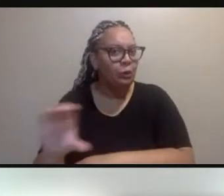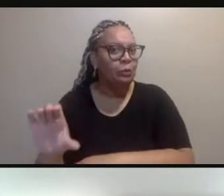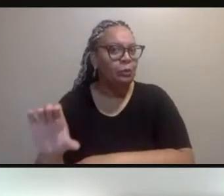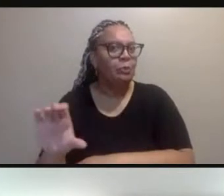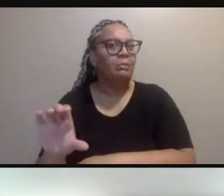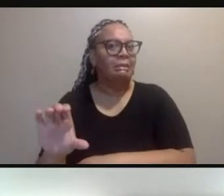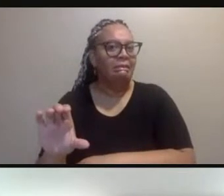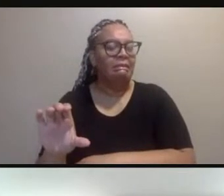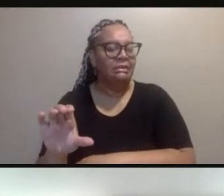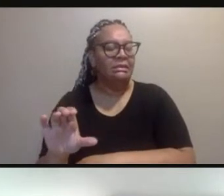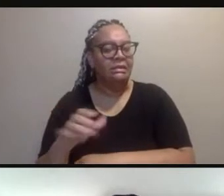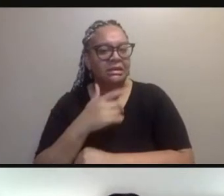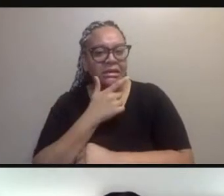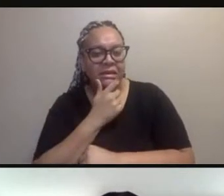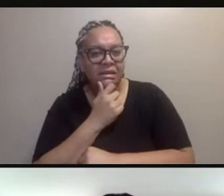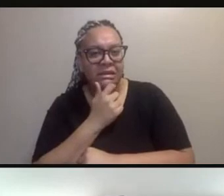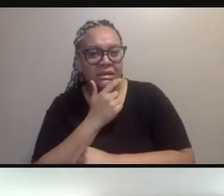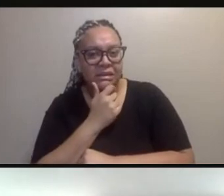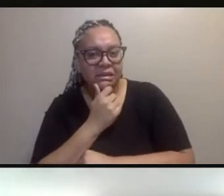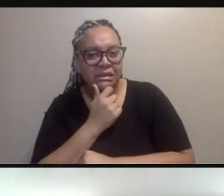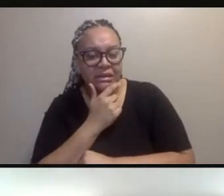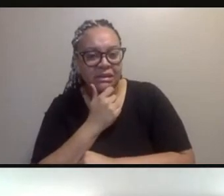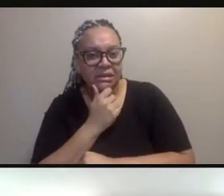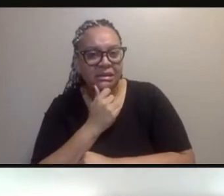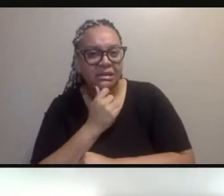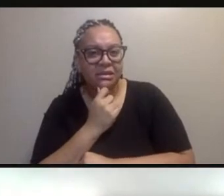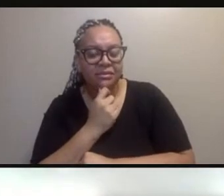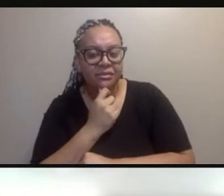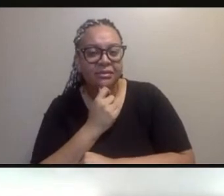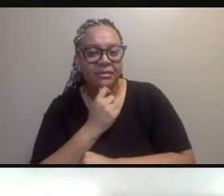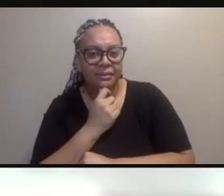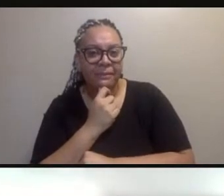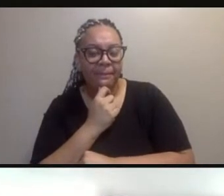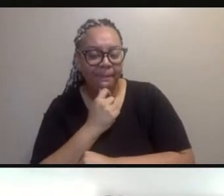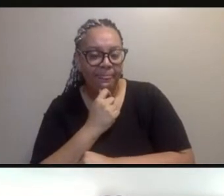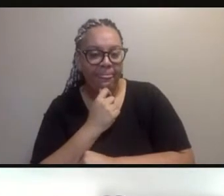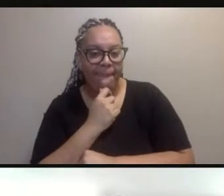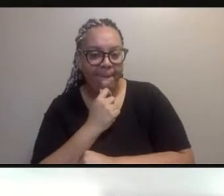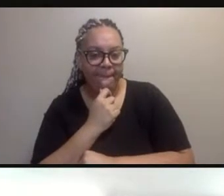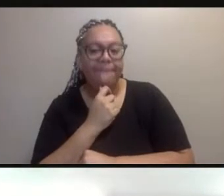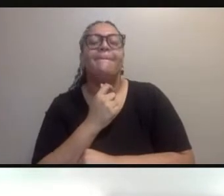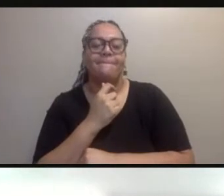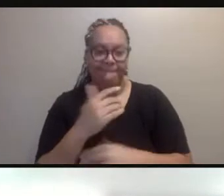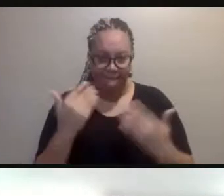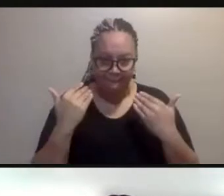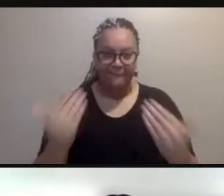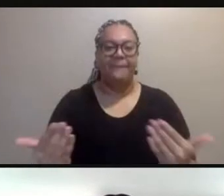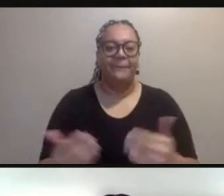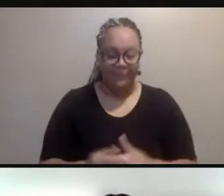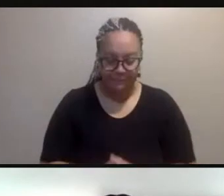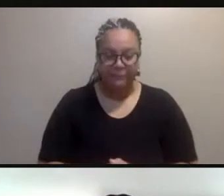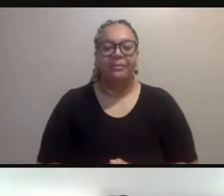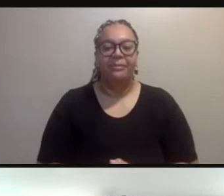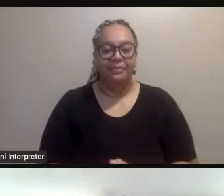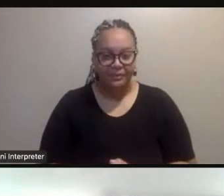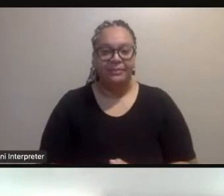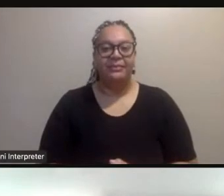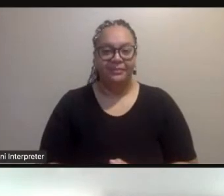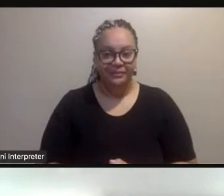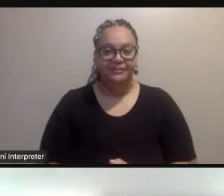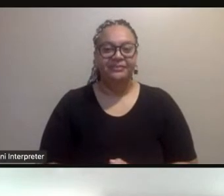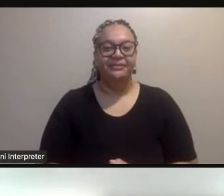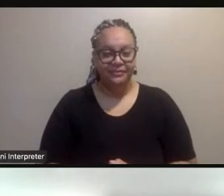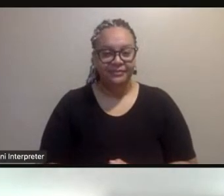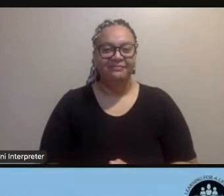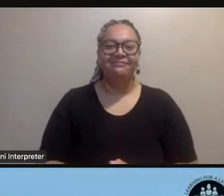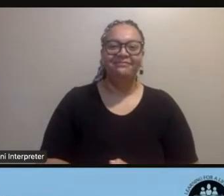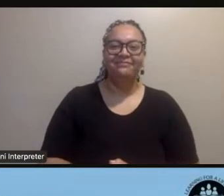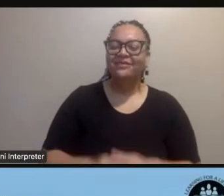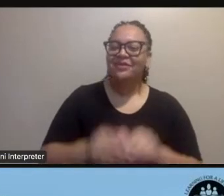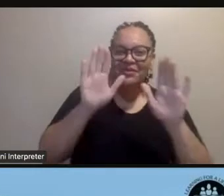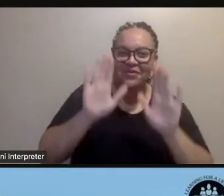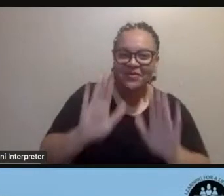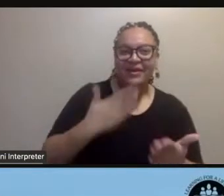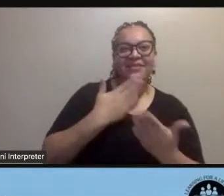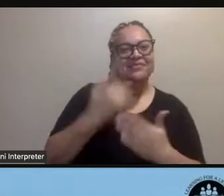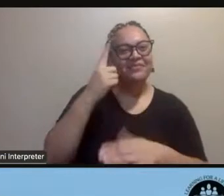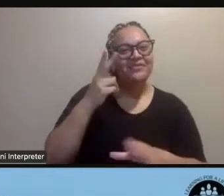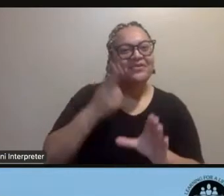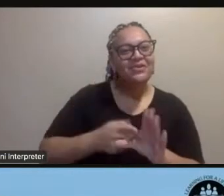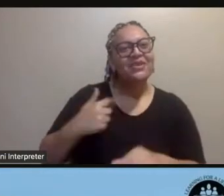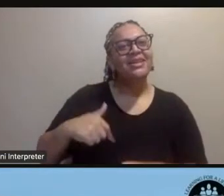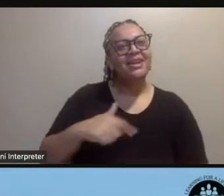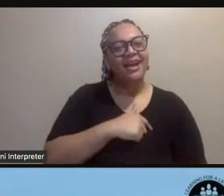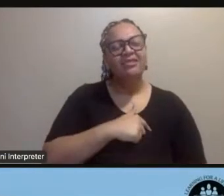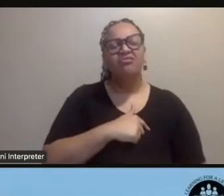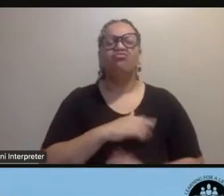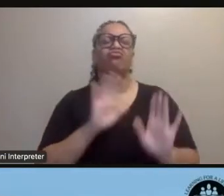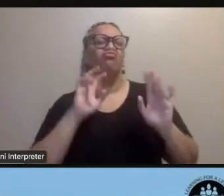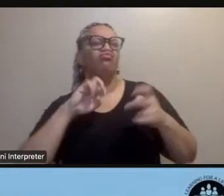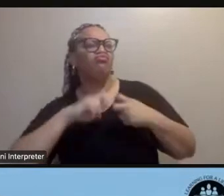YEAH, HOLD ON A SECOND.